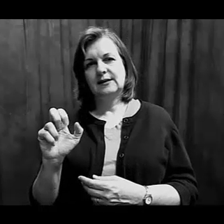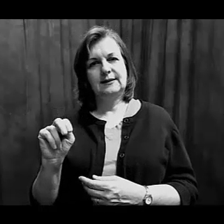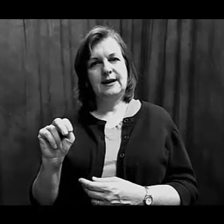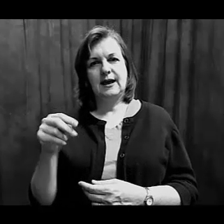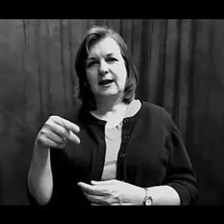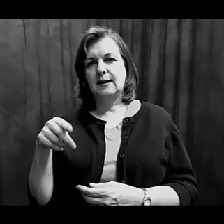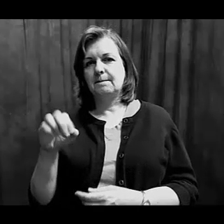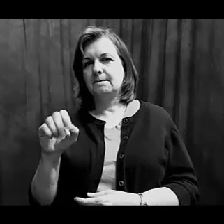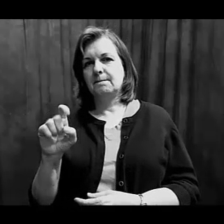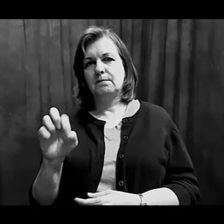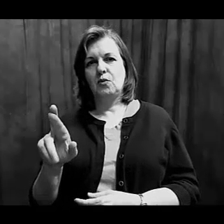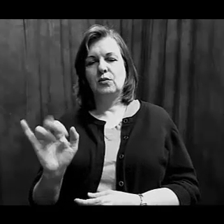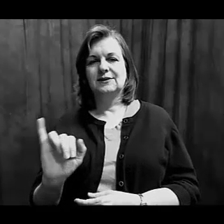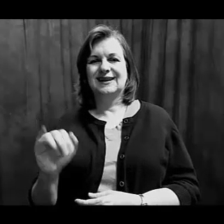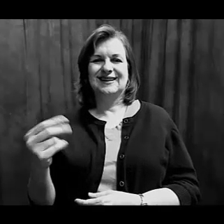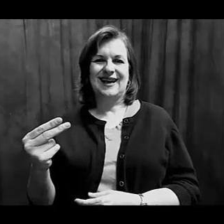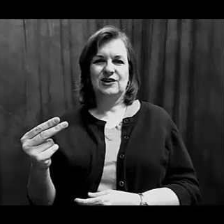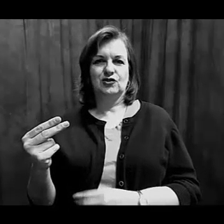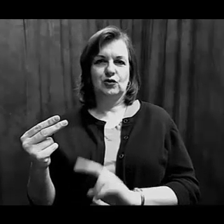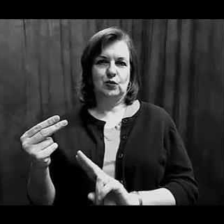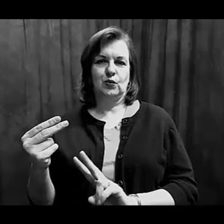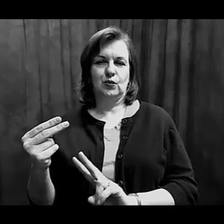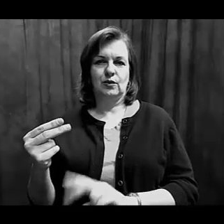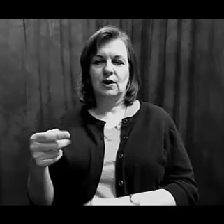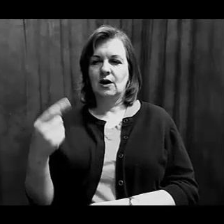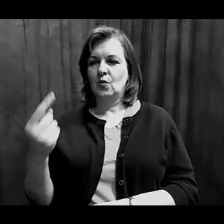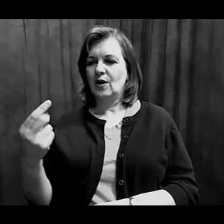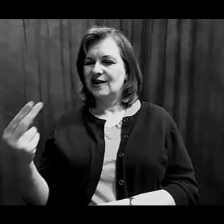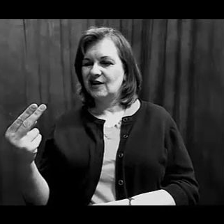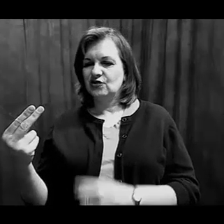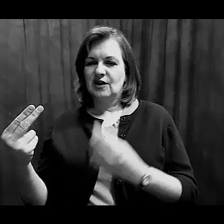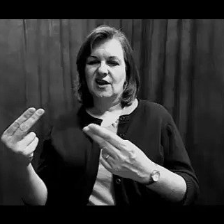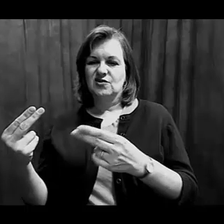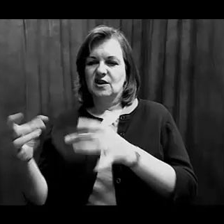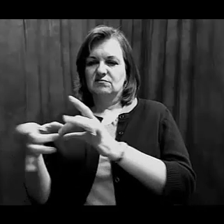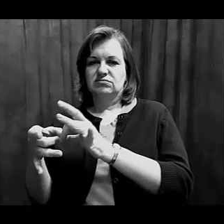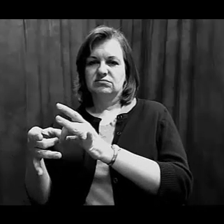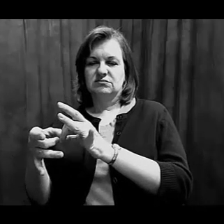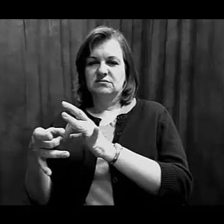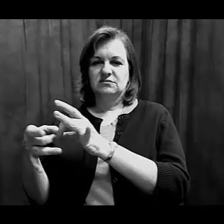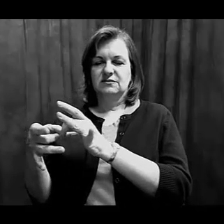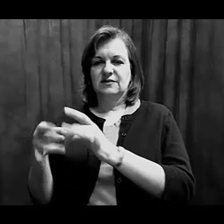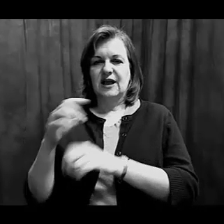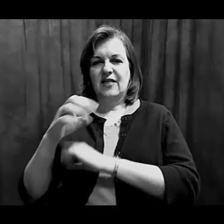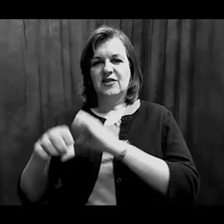is like our hydrogen - H2 - we've got 1 hydrogen 1 hydrogen we said the electrons